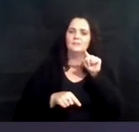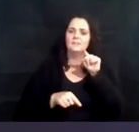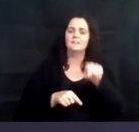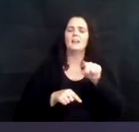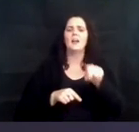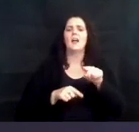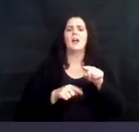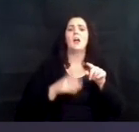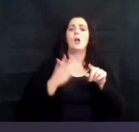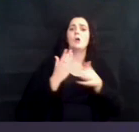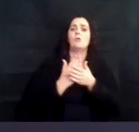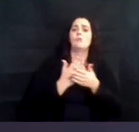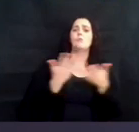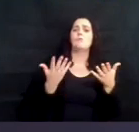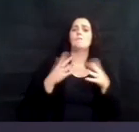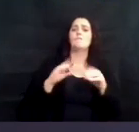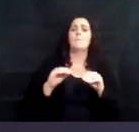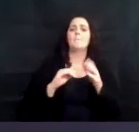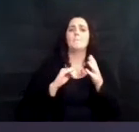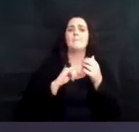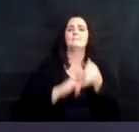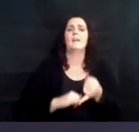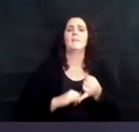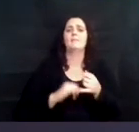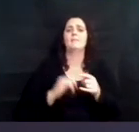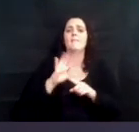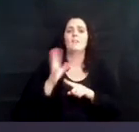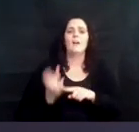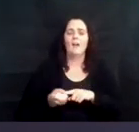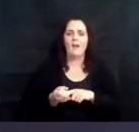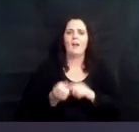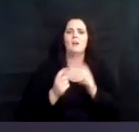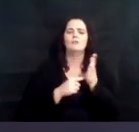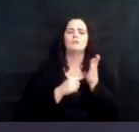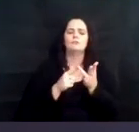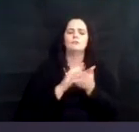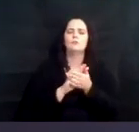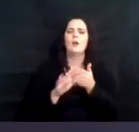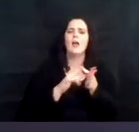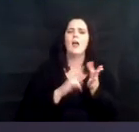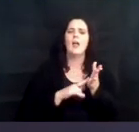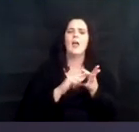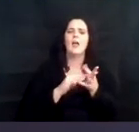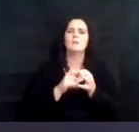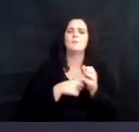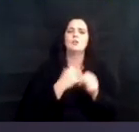William Kentridge is a South African artist from Johannesburg and still works out of Johannesburg today.